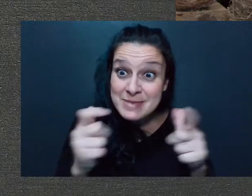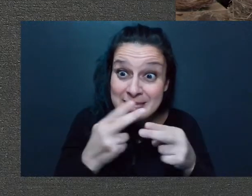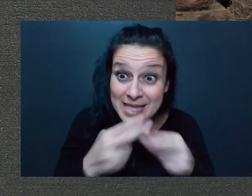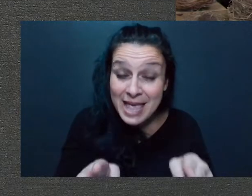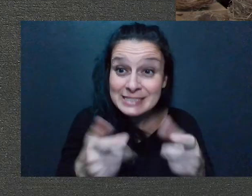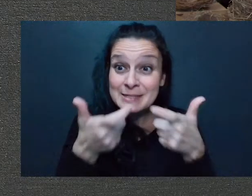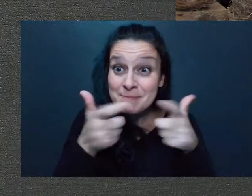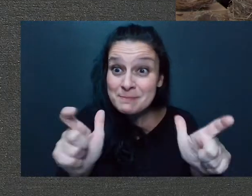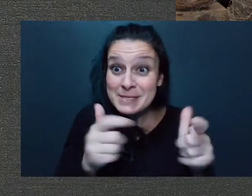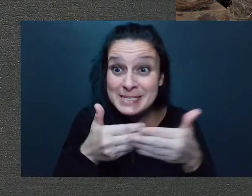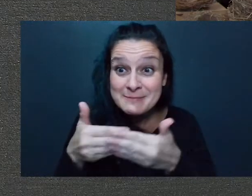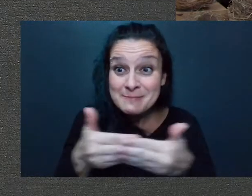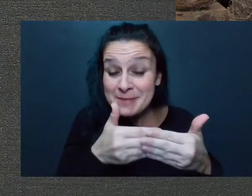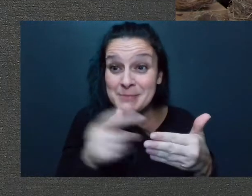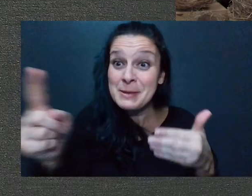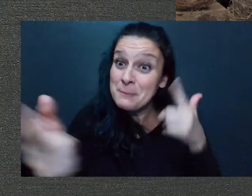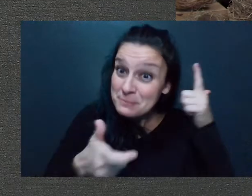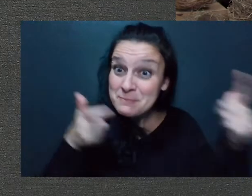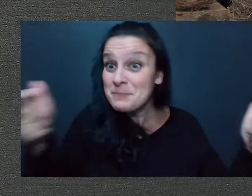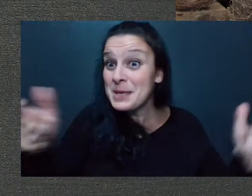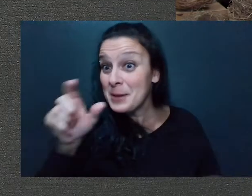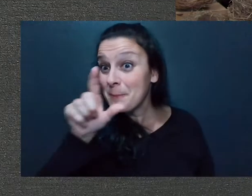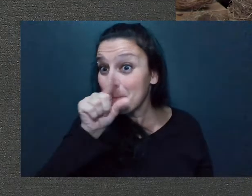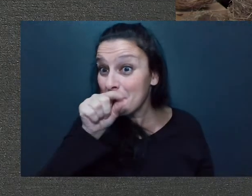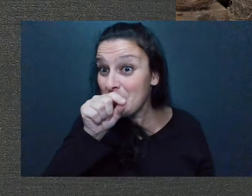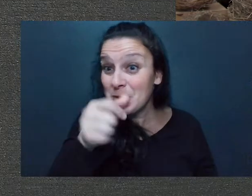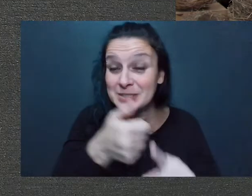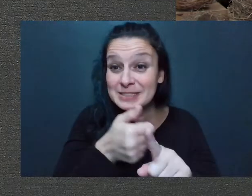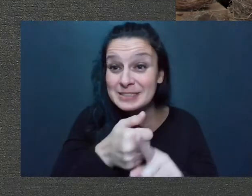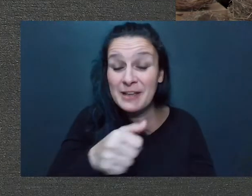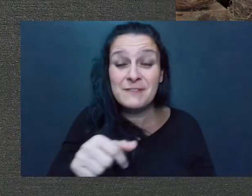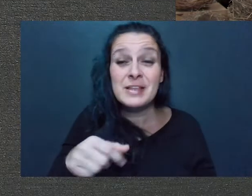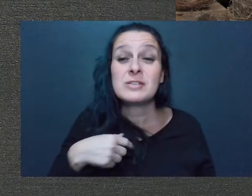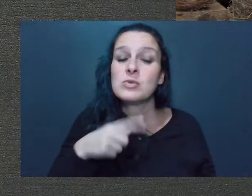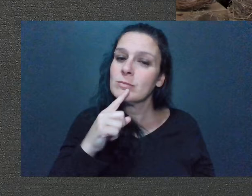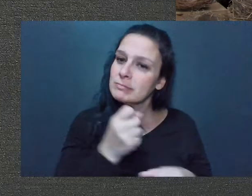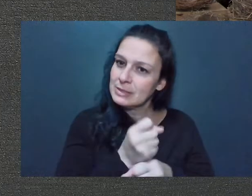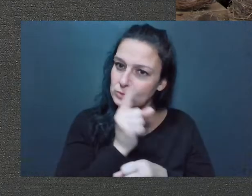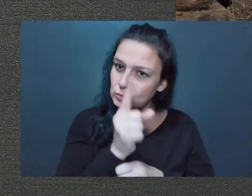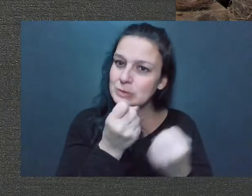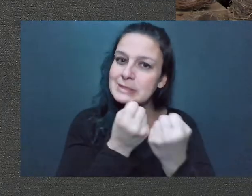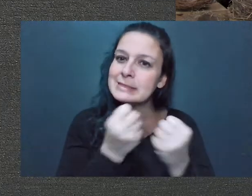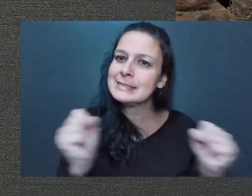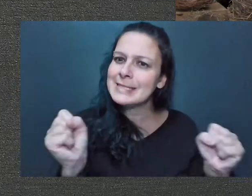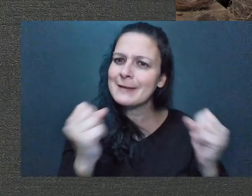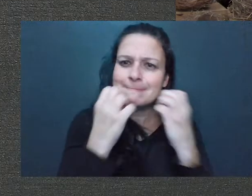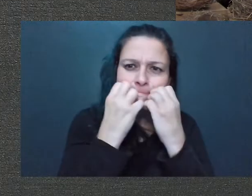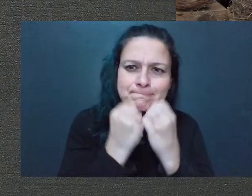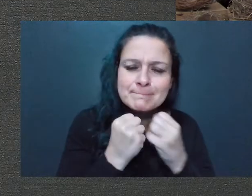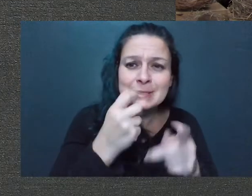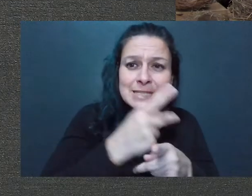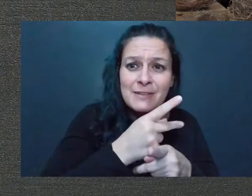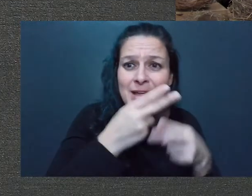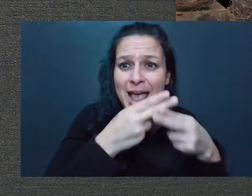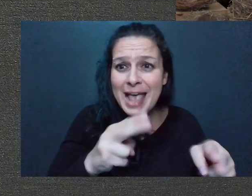and big babies and they're big birds and they make it safe for their eggs and their babies.